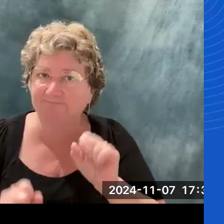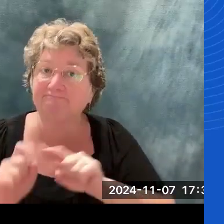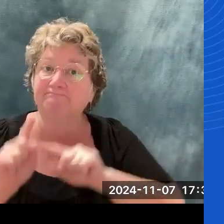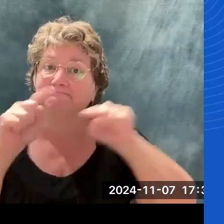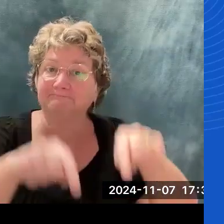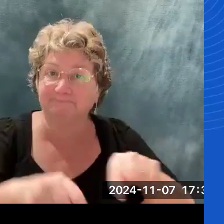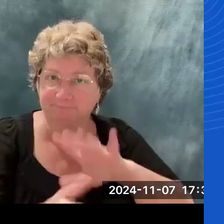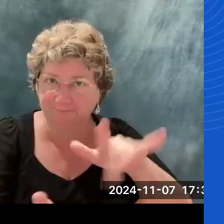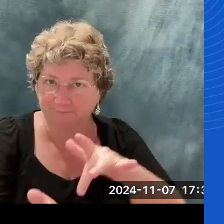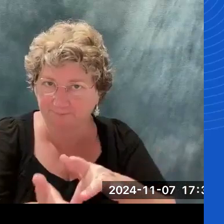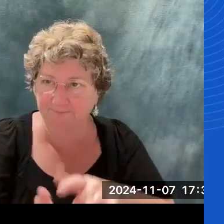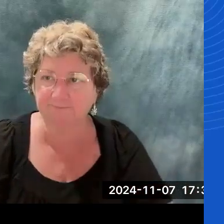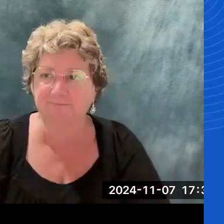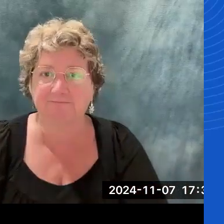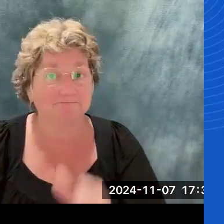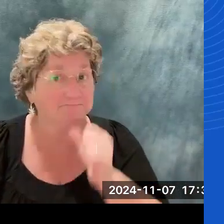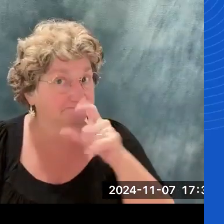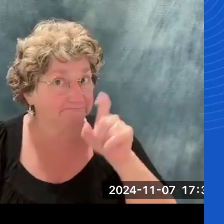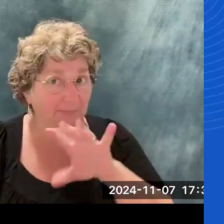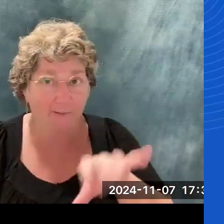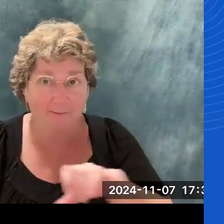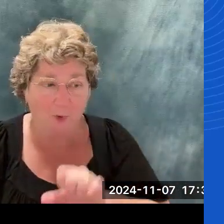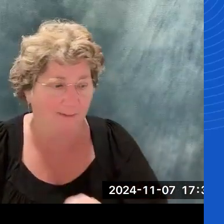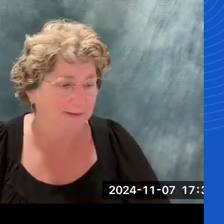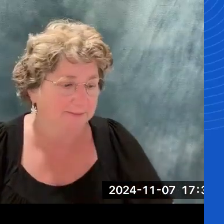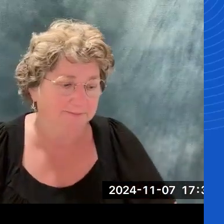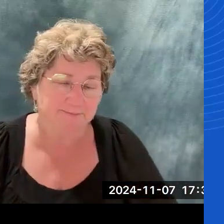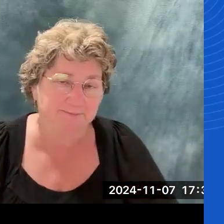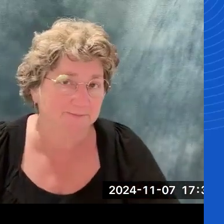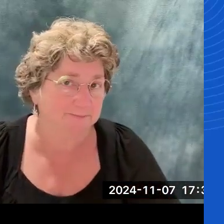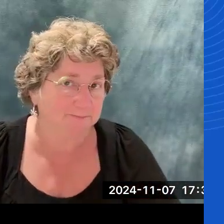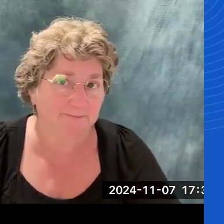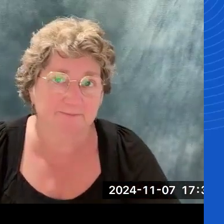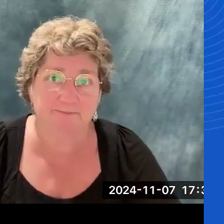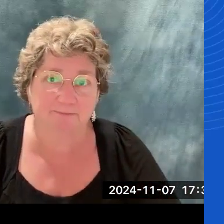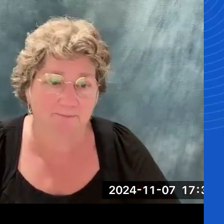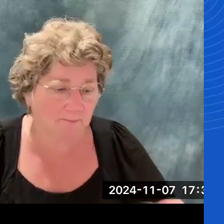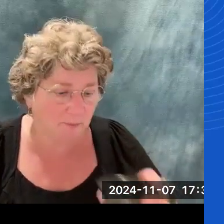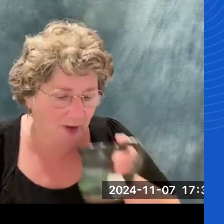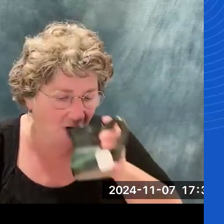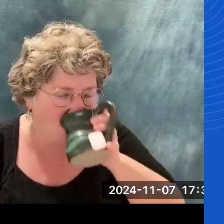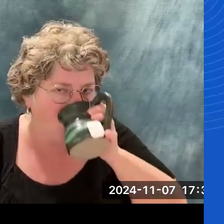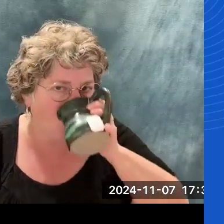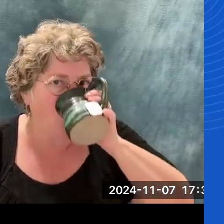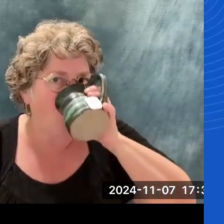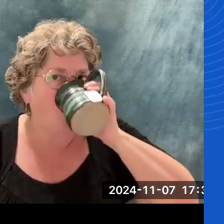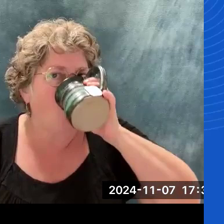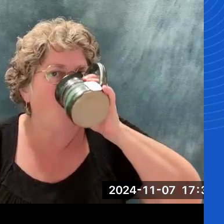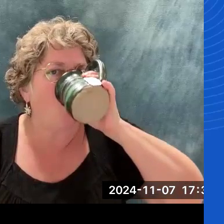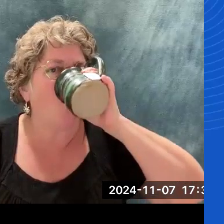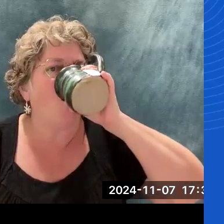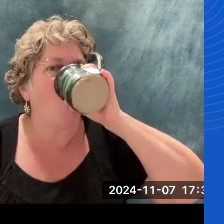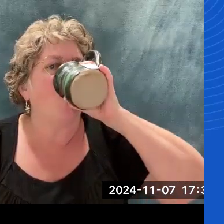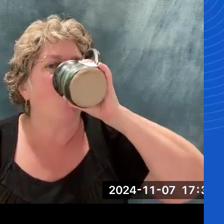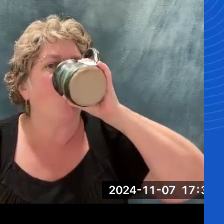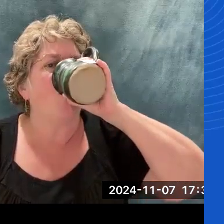You don't need an appointment, like I said, and you don't need to go to the one that is located in your area.